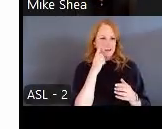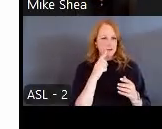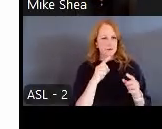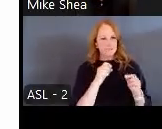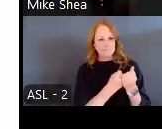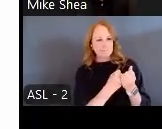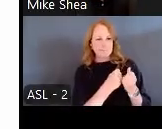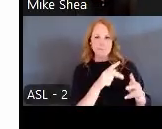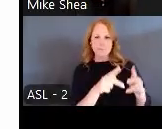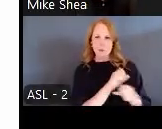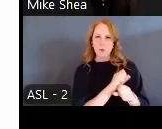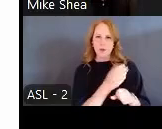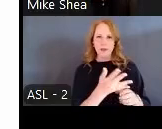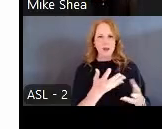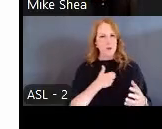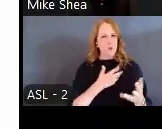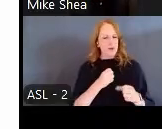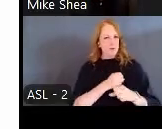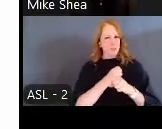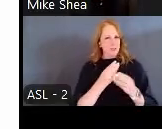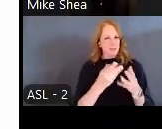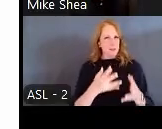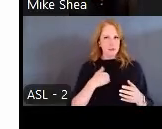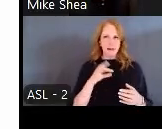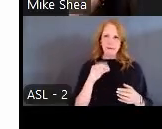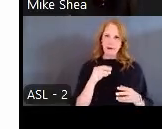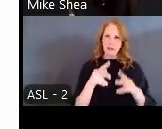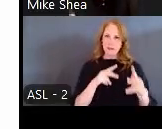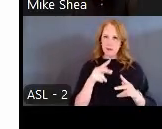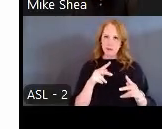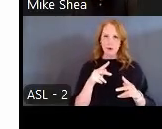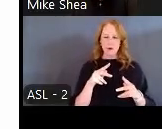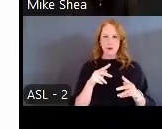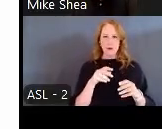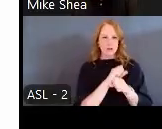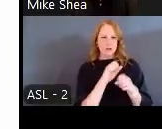we wanted to protect the suppliers from having 90 job coaches job developing with them every day